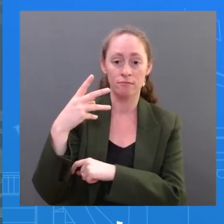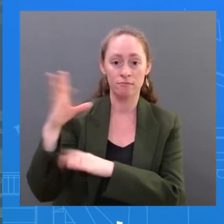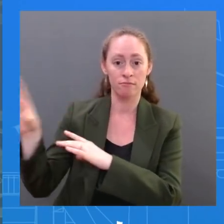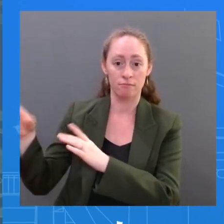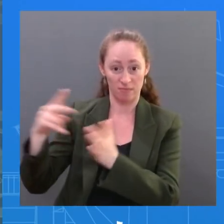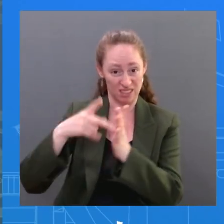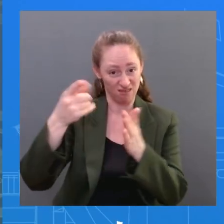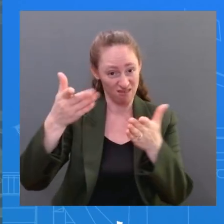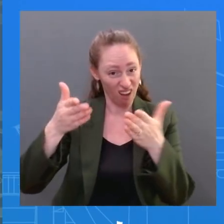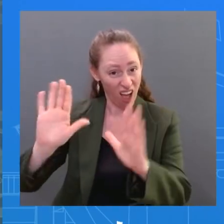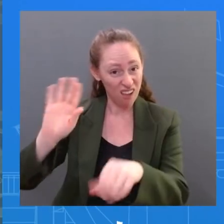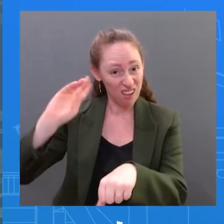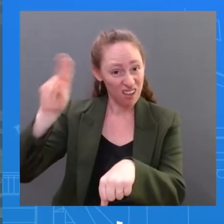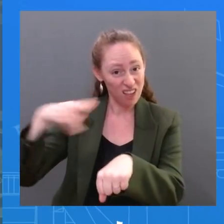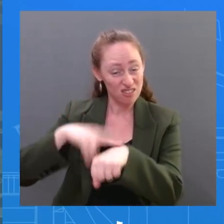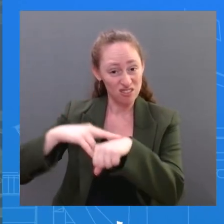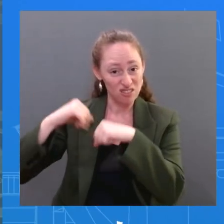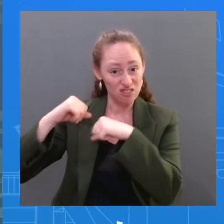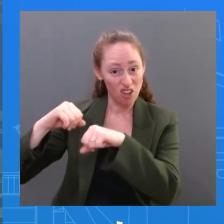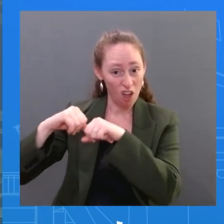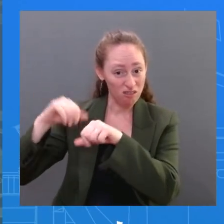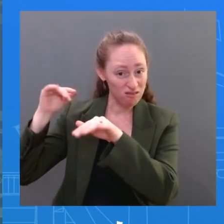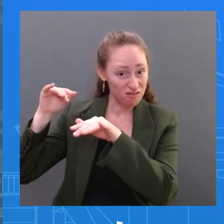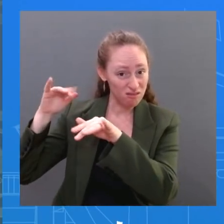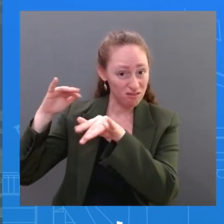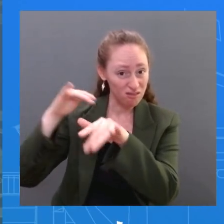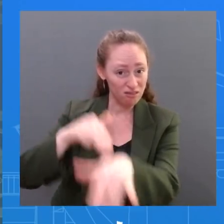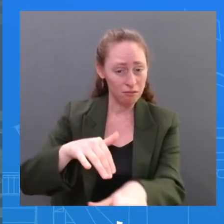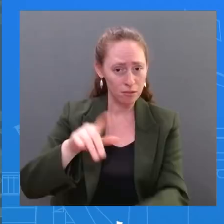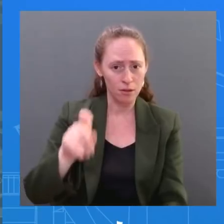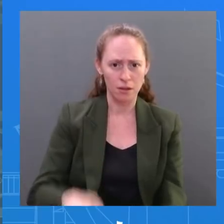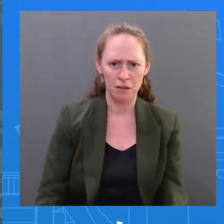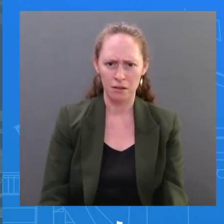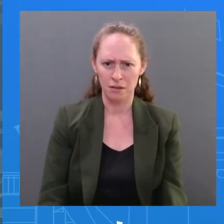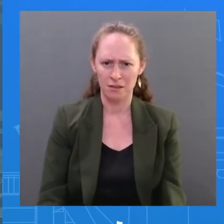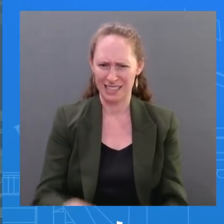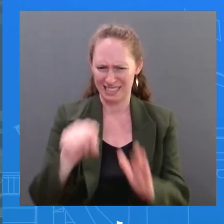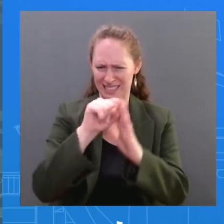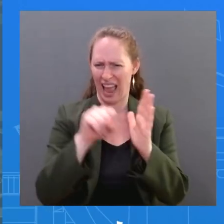and states should not be mandating it -- meddling in it. That is just --